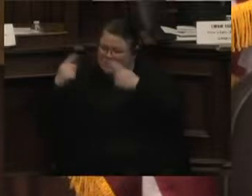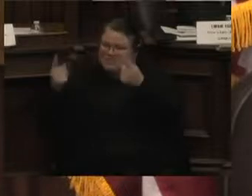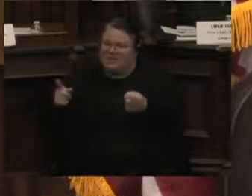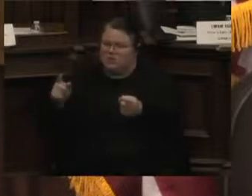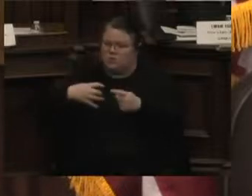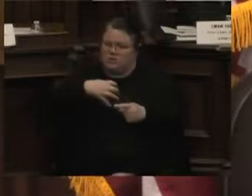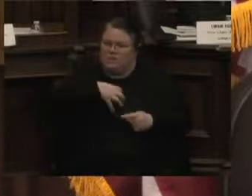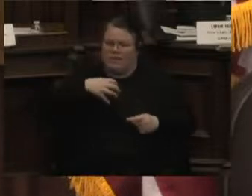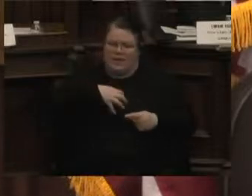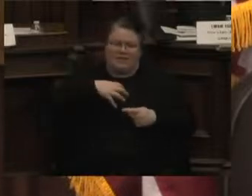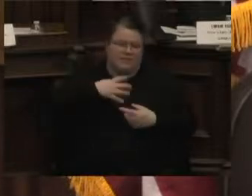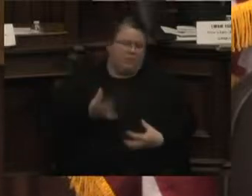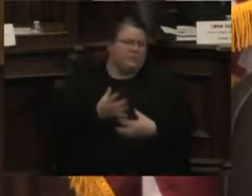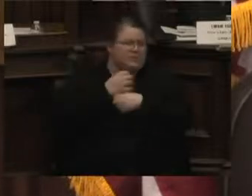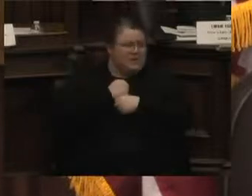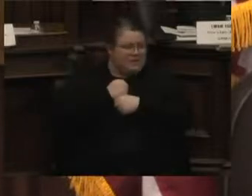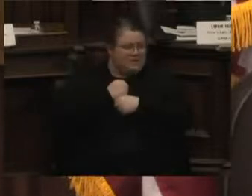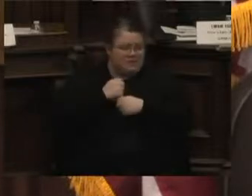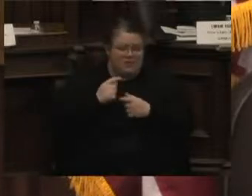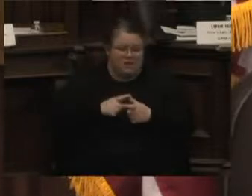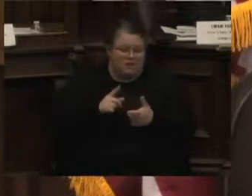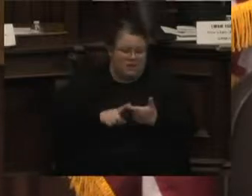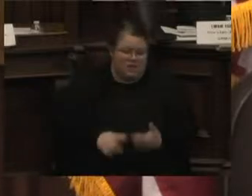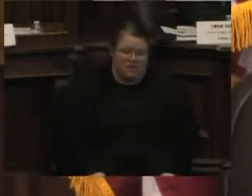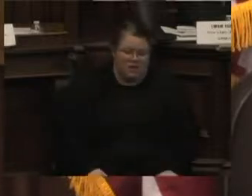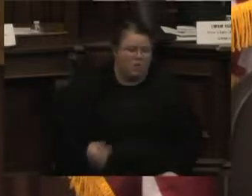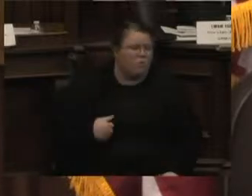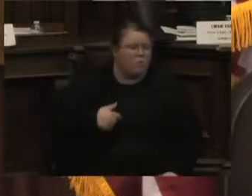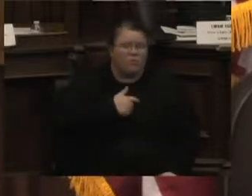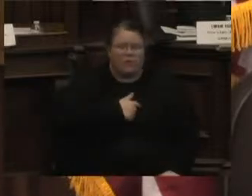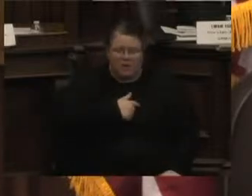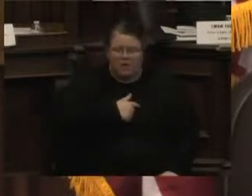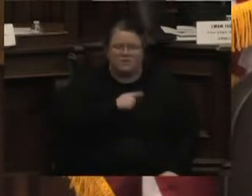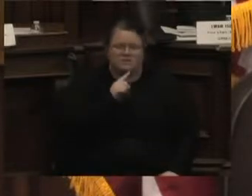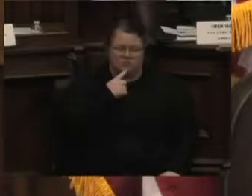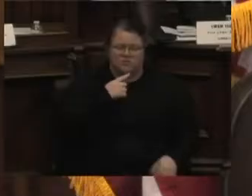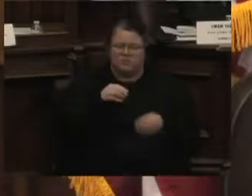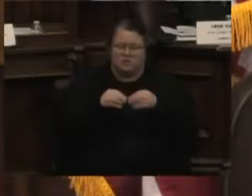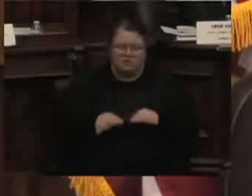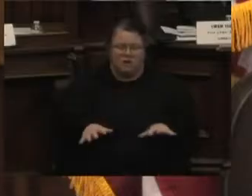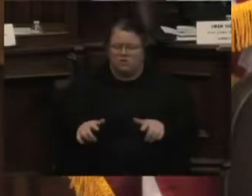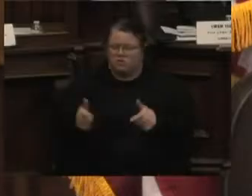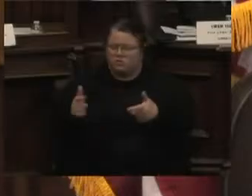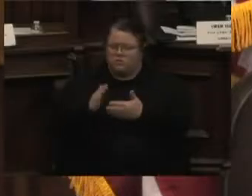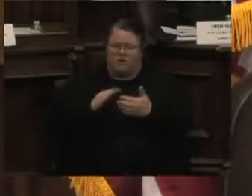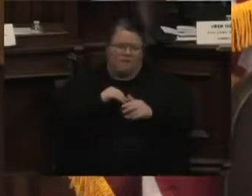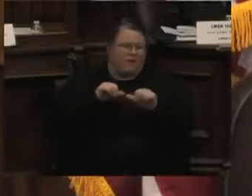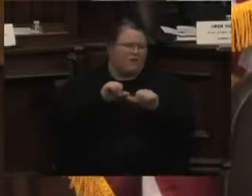in those cases with those people since since those